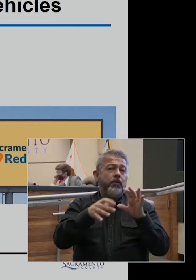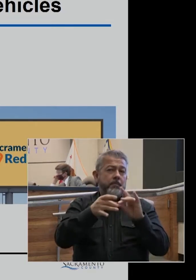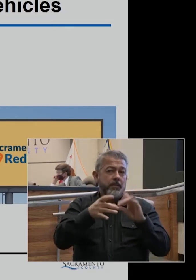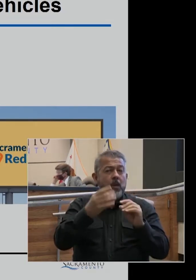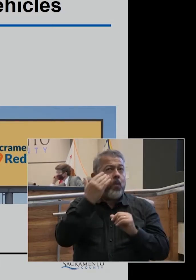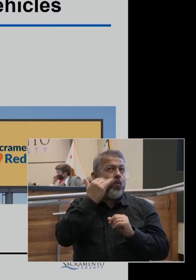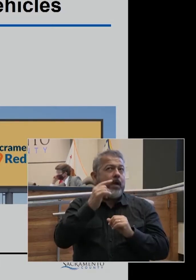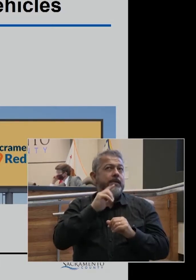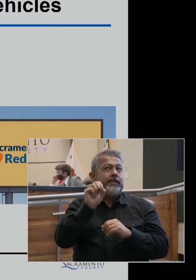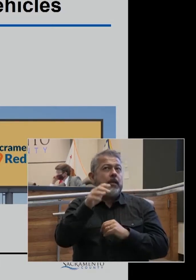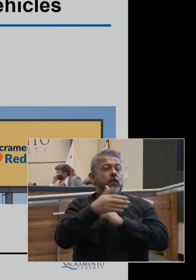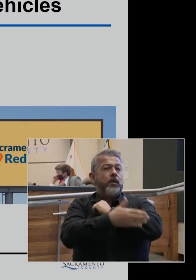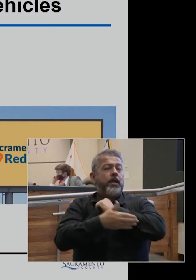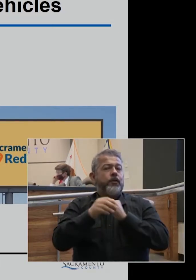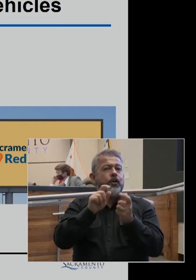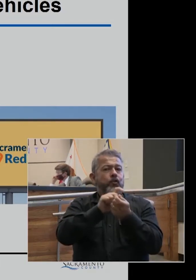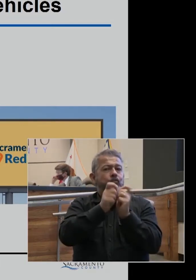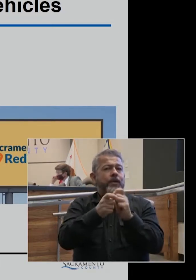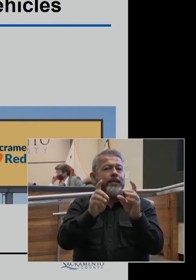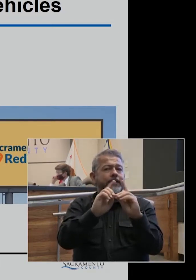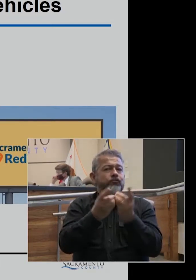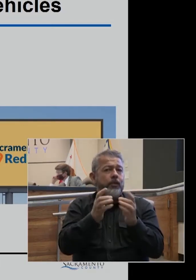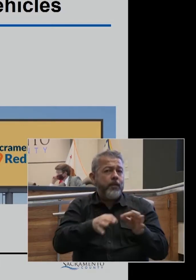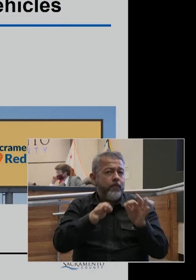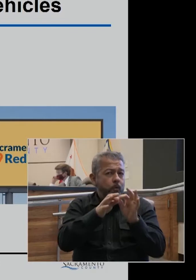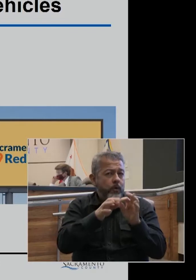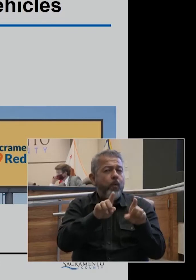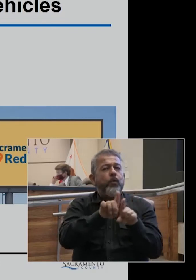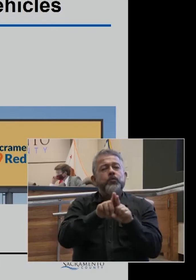REDISTRICTING IMPORTANT AS WELL AS RESTRICTING WEBSITE ACTRESS?